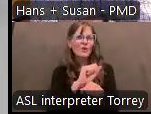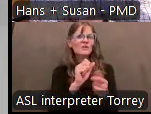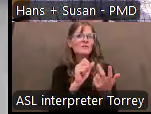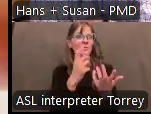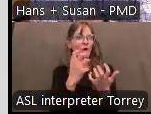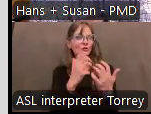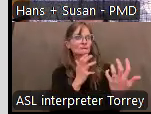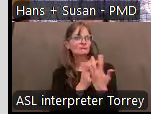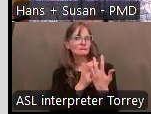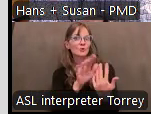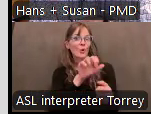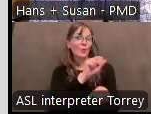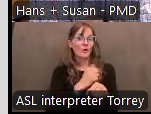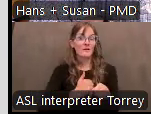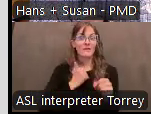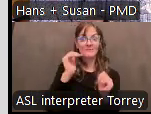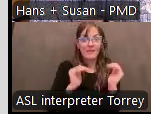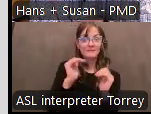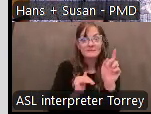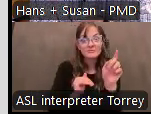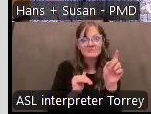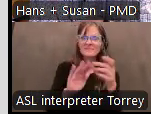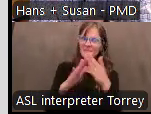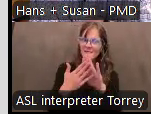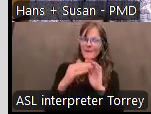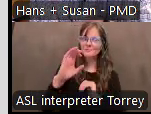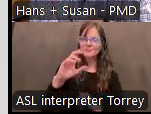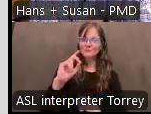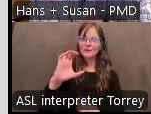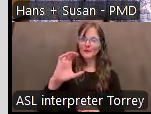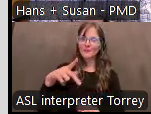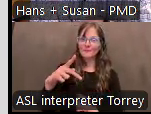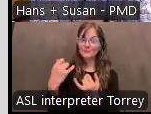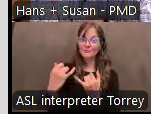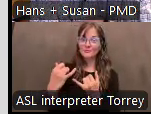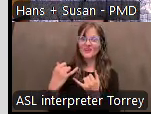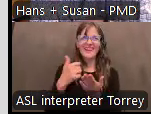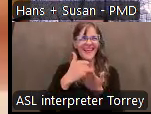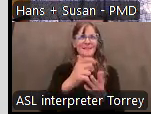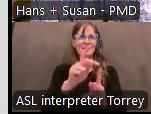Become a certified direct care professional today and help those who need you most in your community.